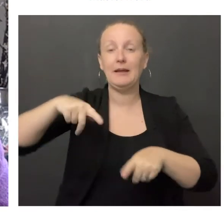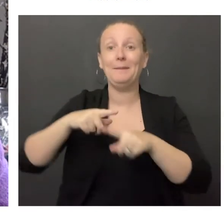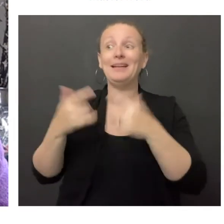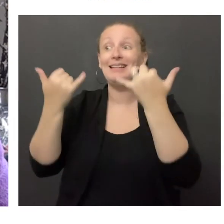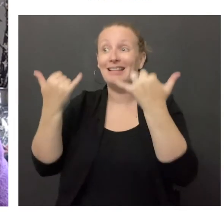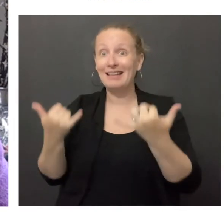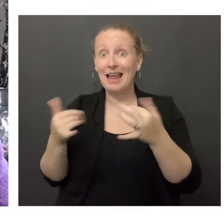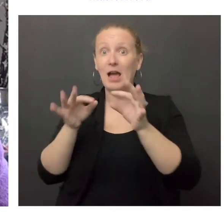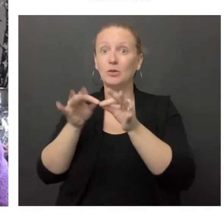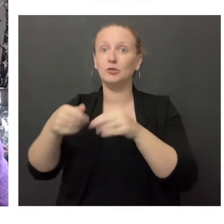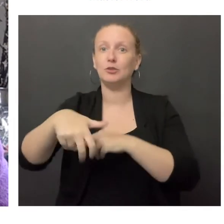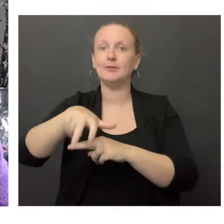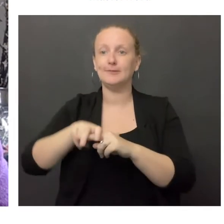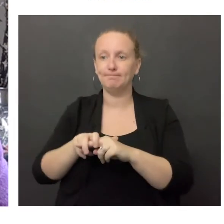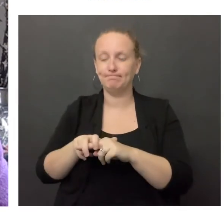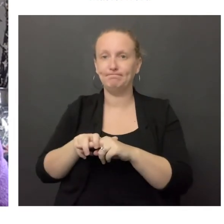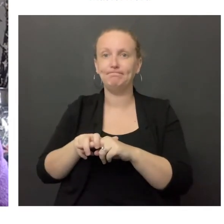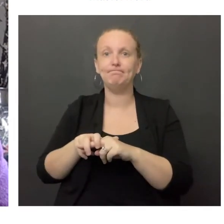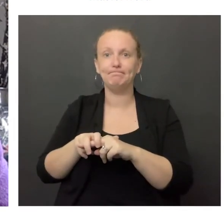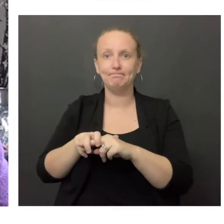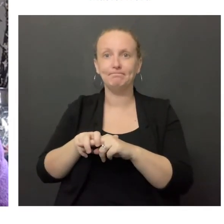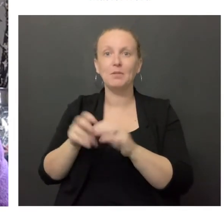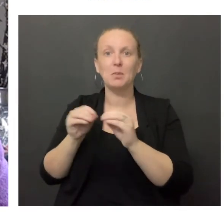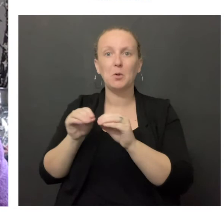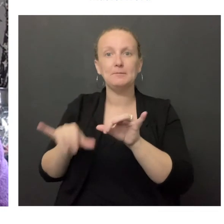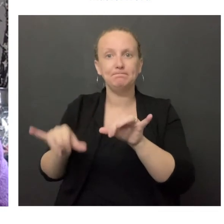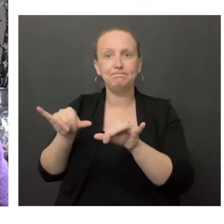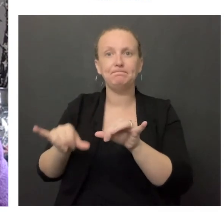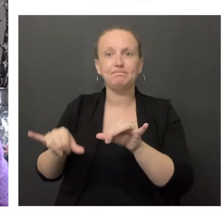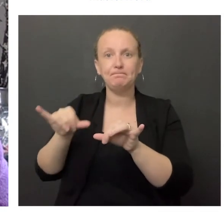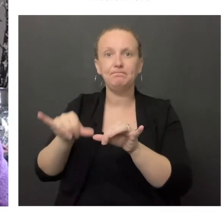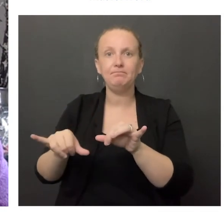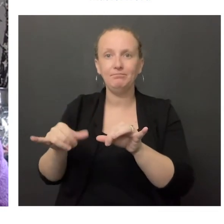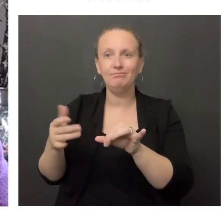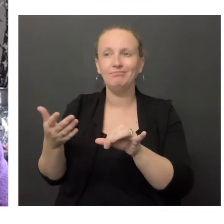um, less is, kind of like you said.